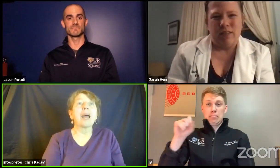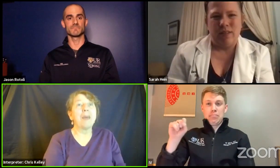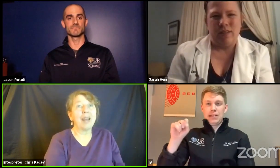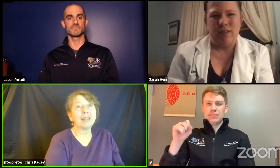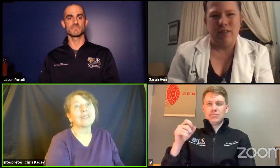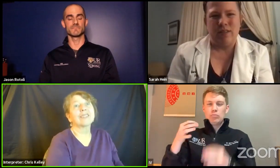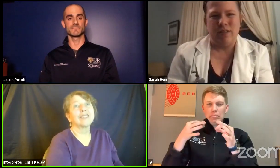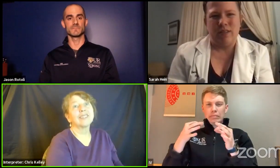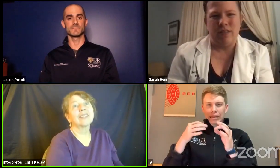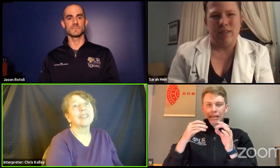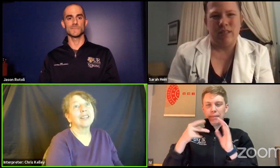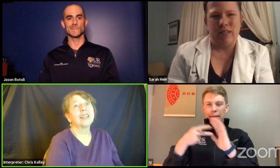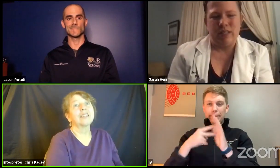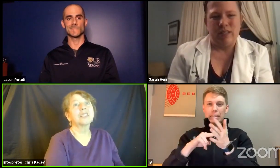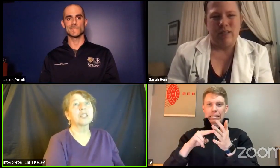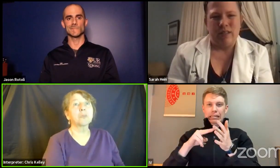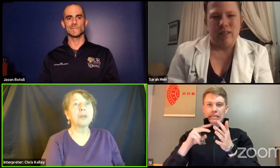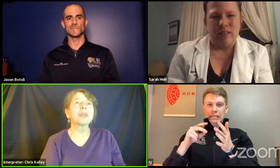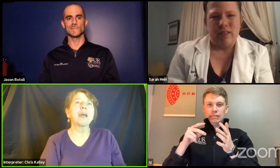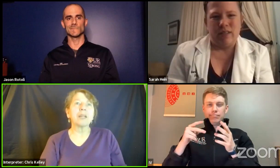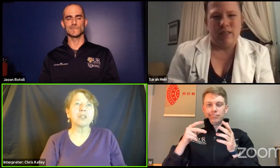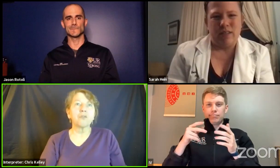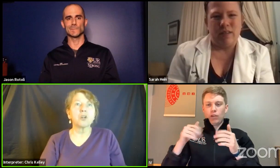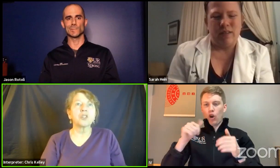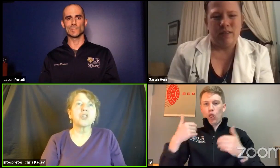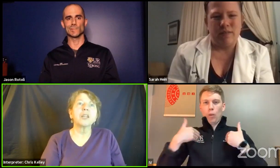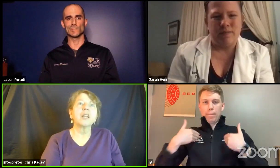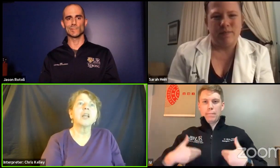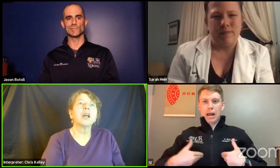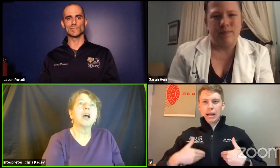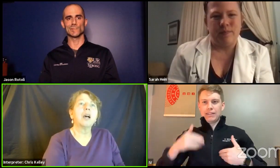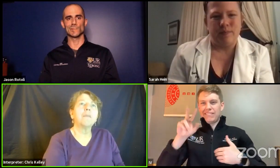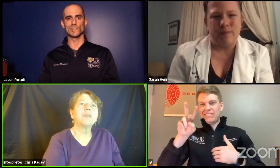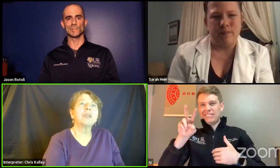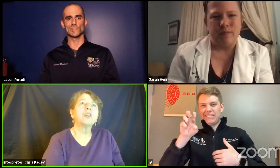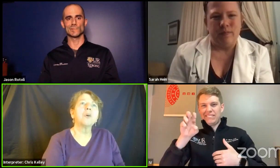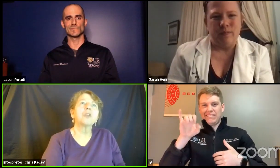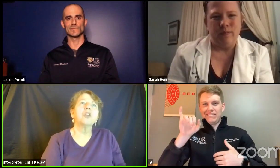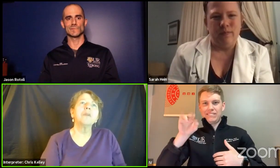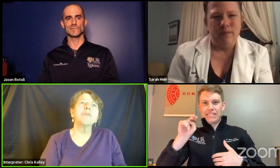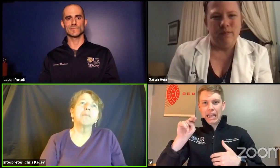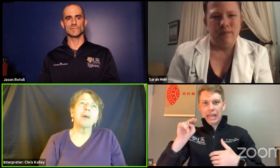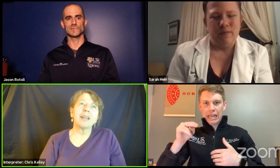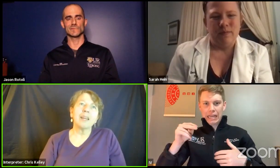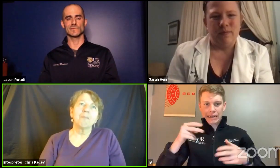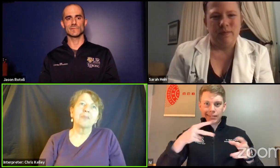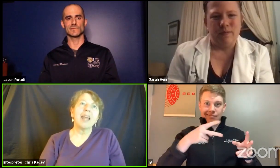I wholeheartedly agree. Regarding the